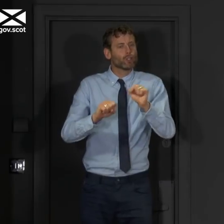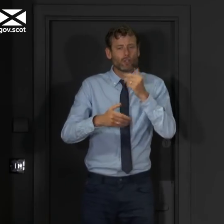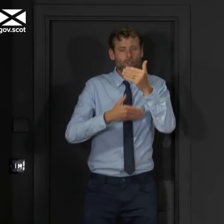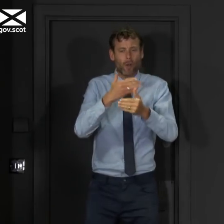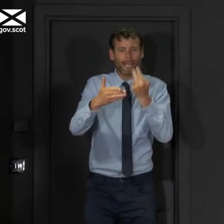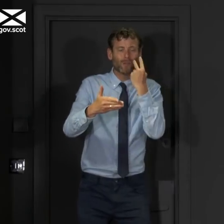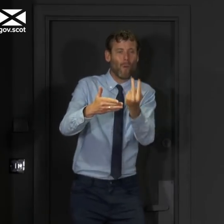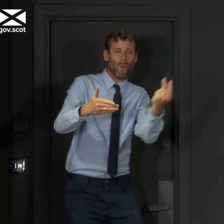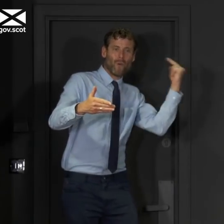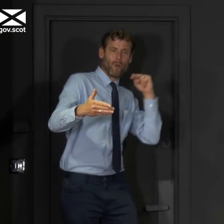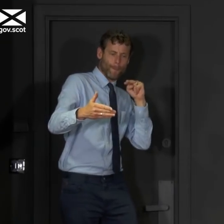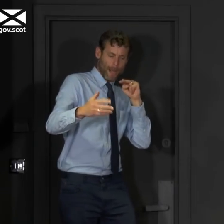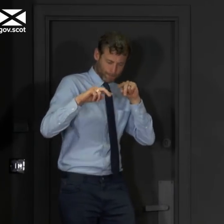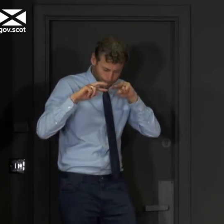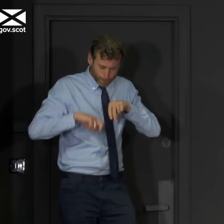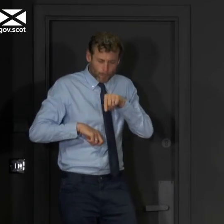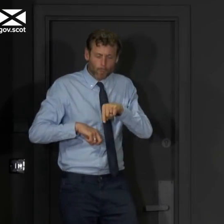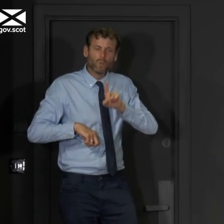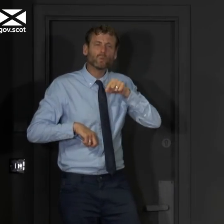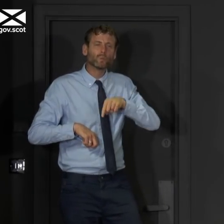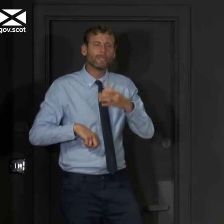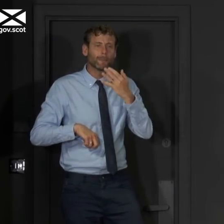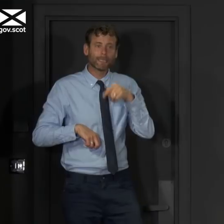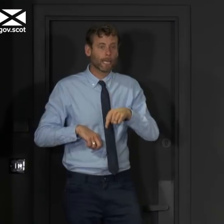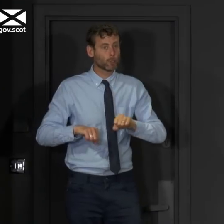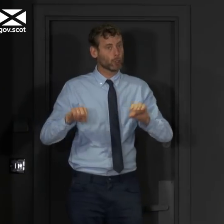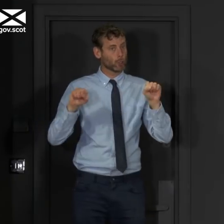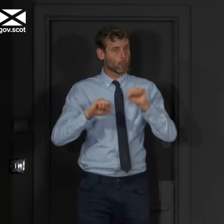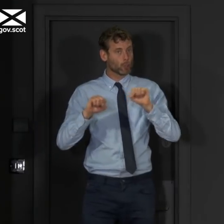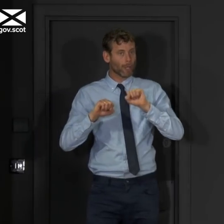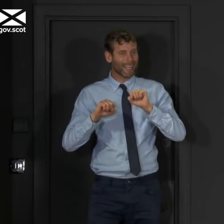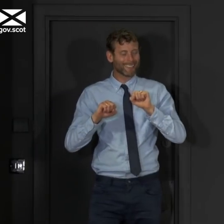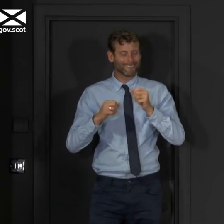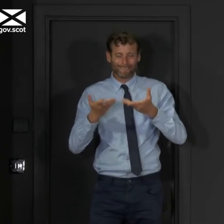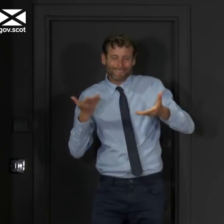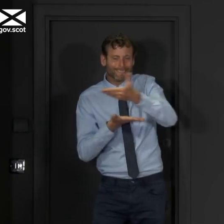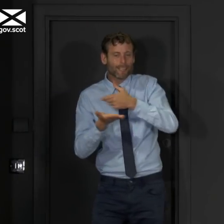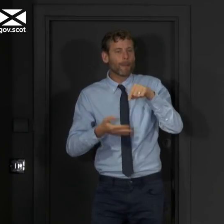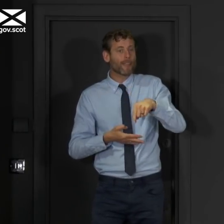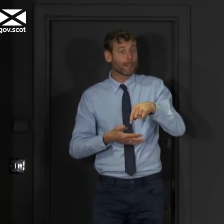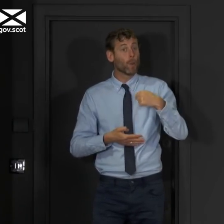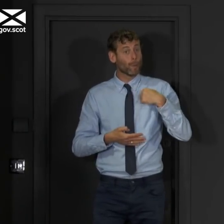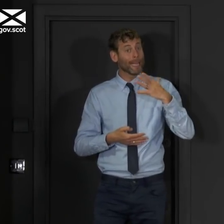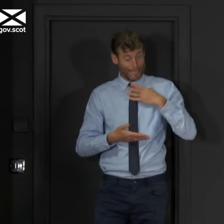for me to stand here right now and tell you what all those mistakes were, and why they were made. But, I think, in the fullness of time that's really important. But there will